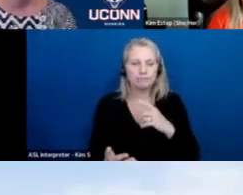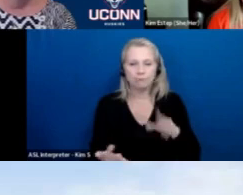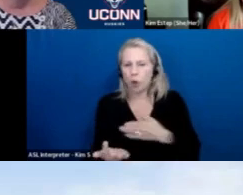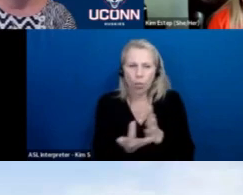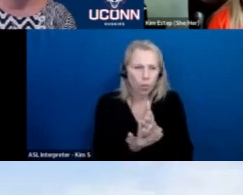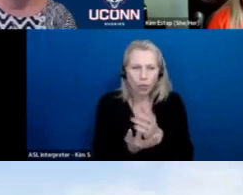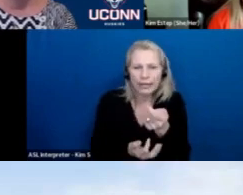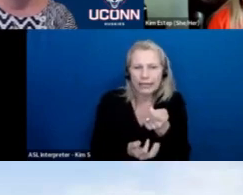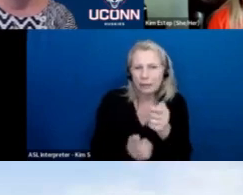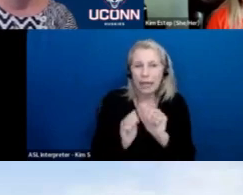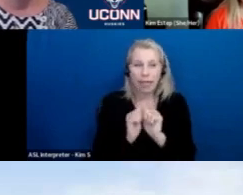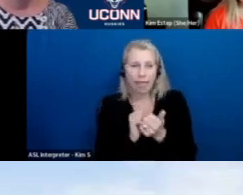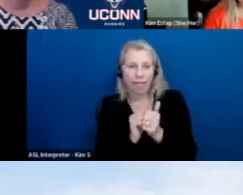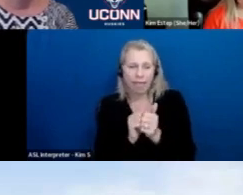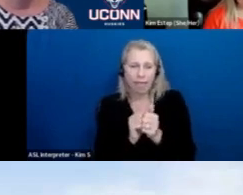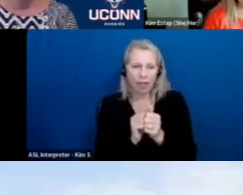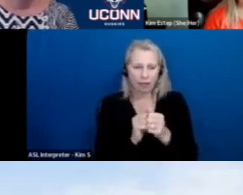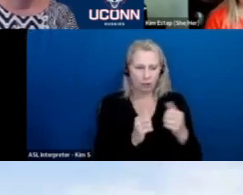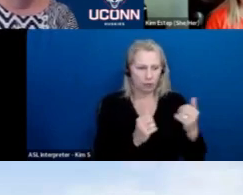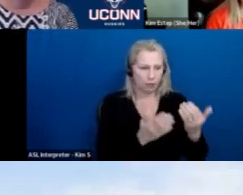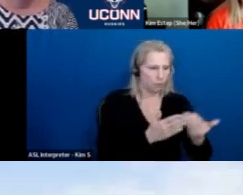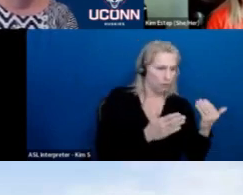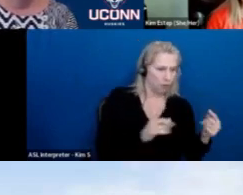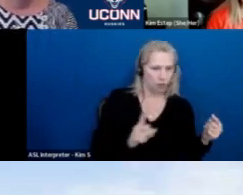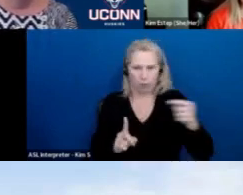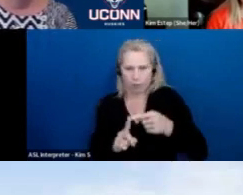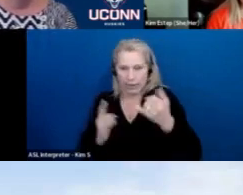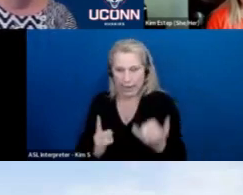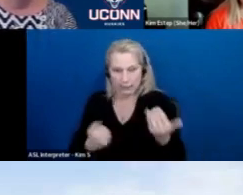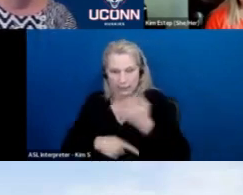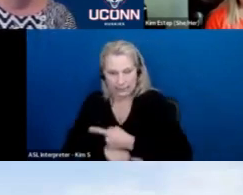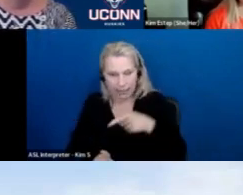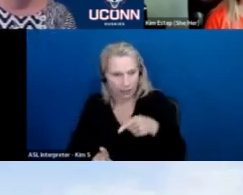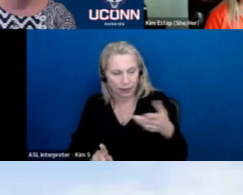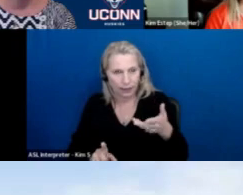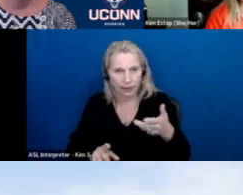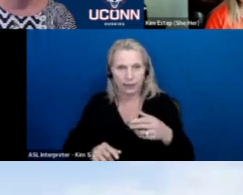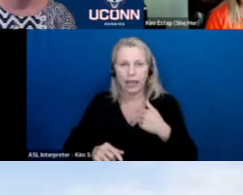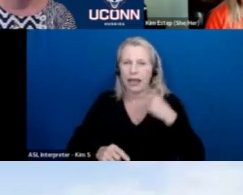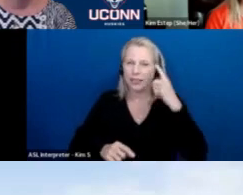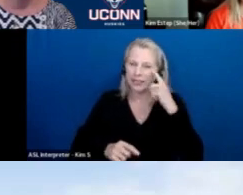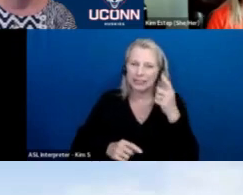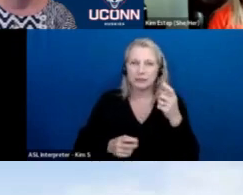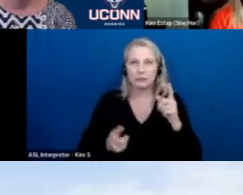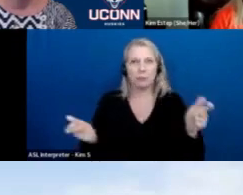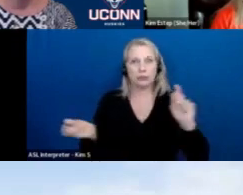bit of how we got here today. Because I do think that there's been quite an evolution around